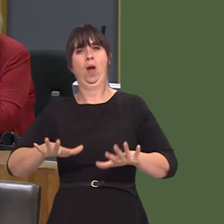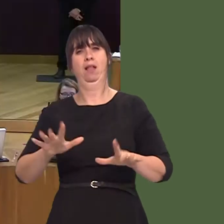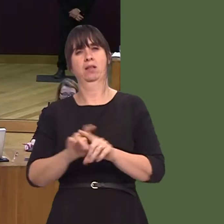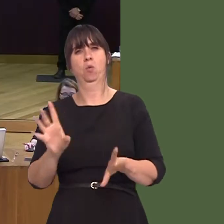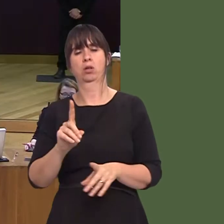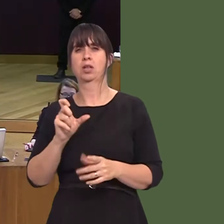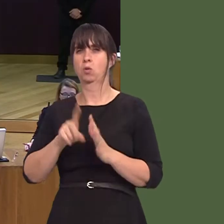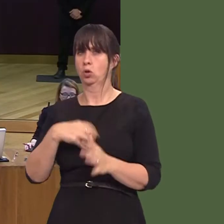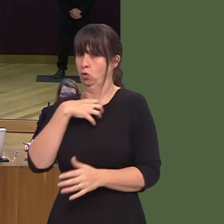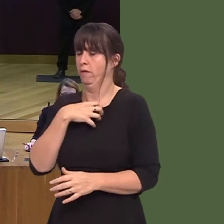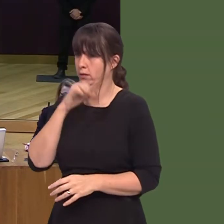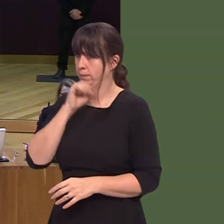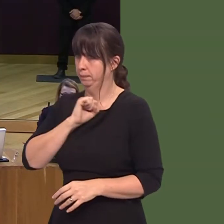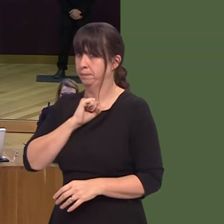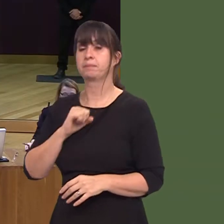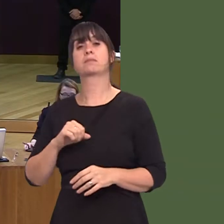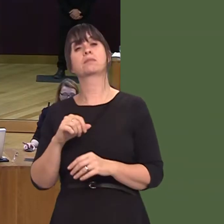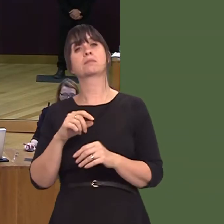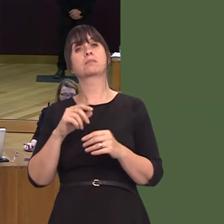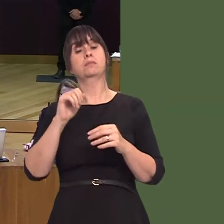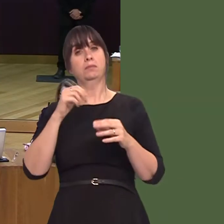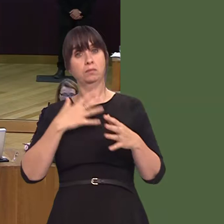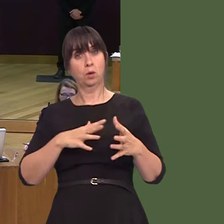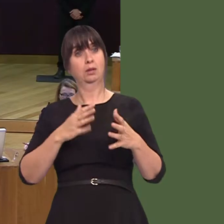The advanced manufacturing sector is vital to a growing and prosperous Welsh economy.